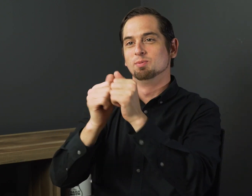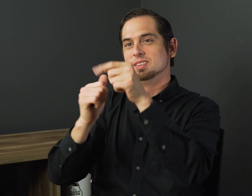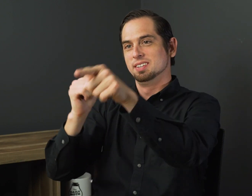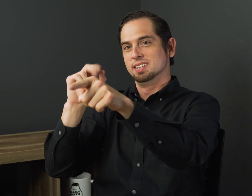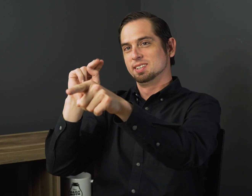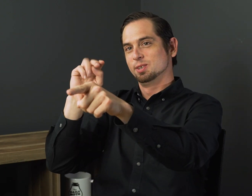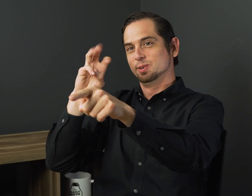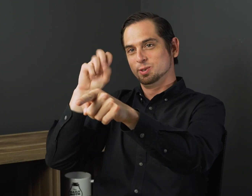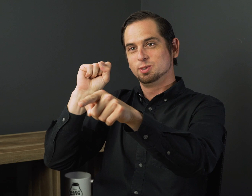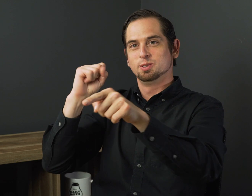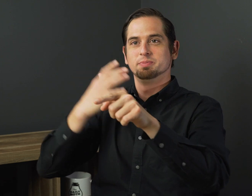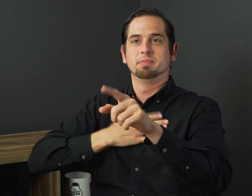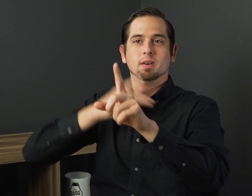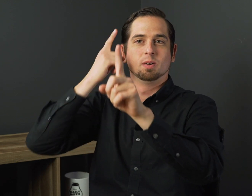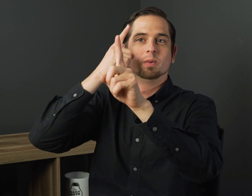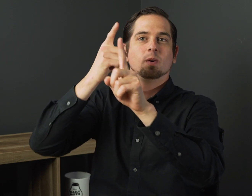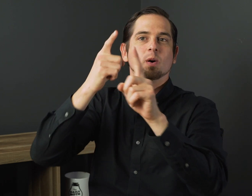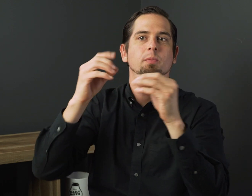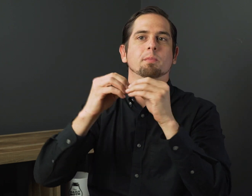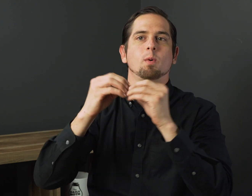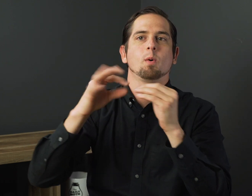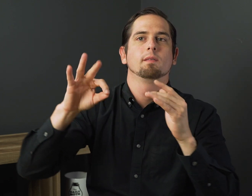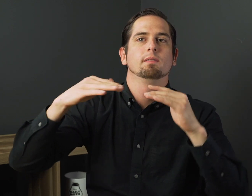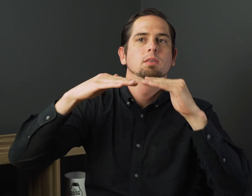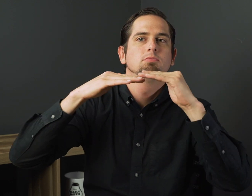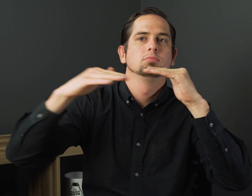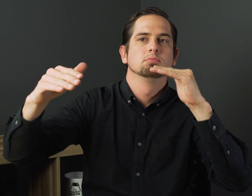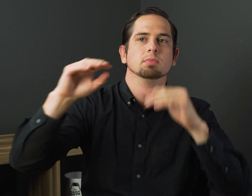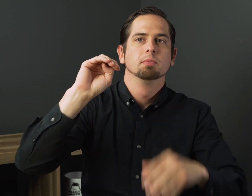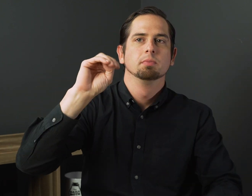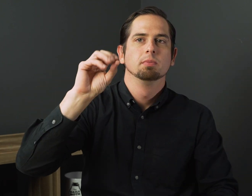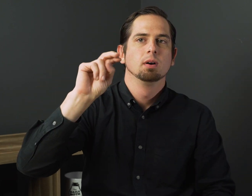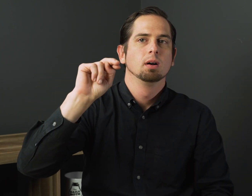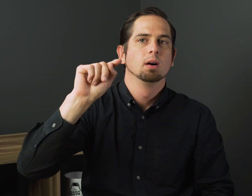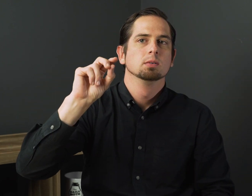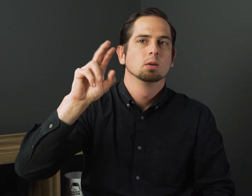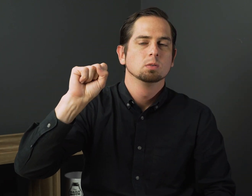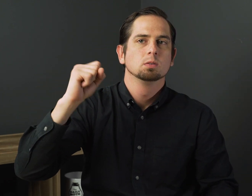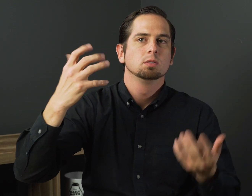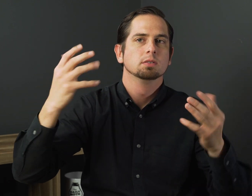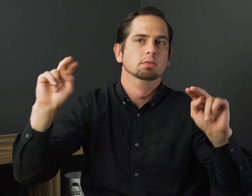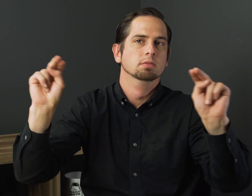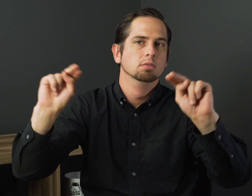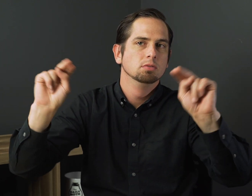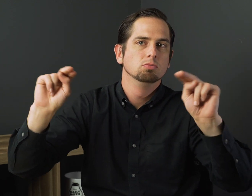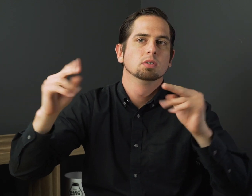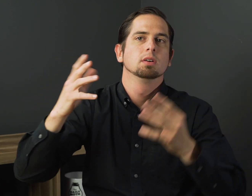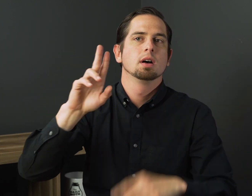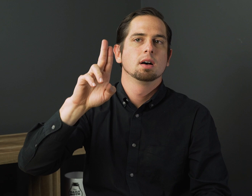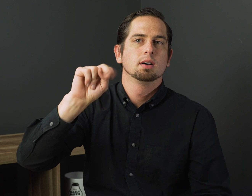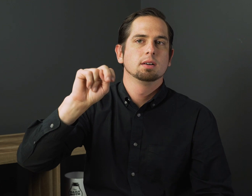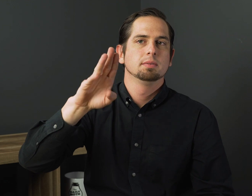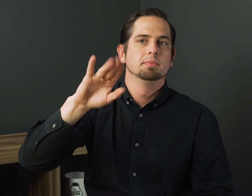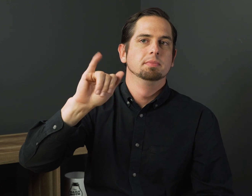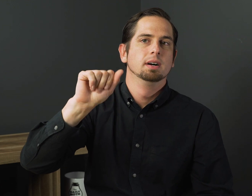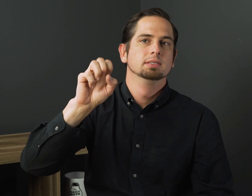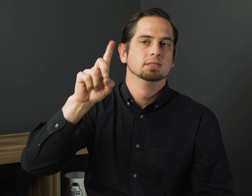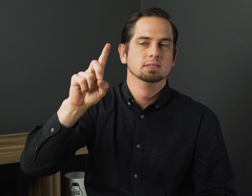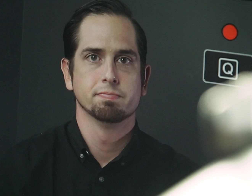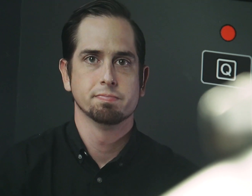With my news briefs, I aim for a more monotonous delivery to remain neutral and unbiased.